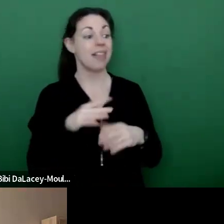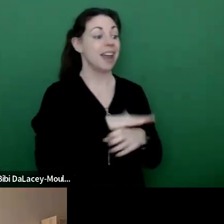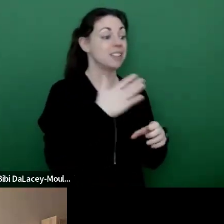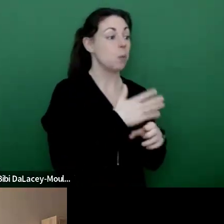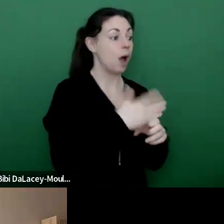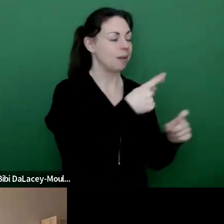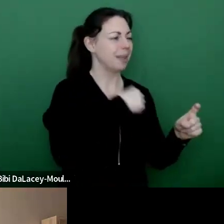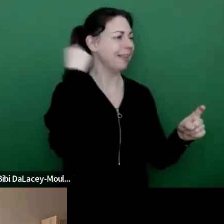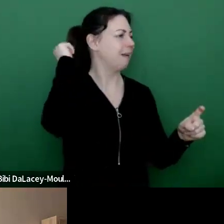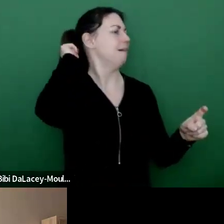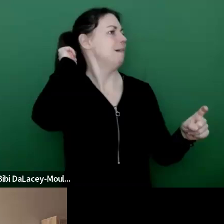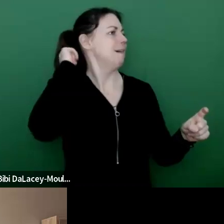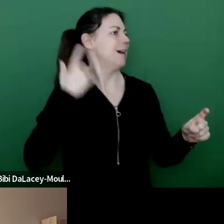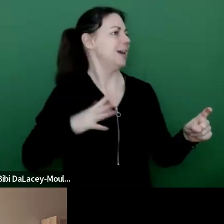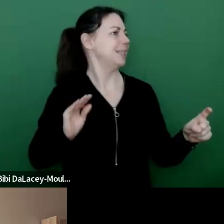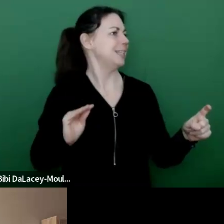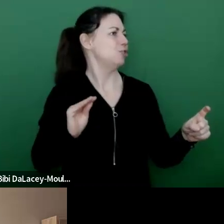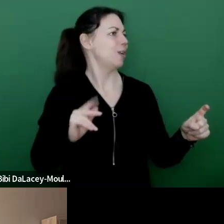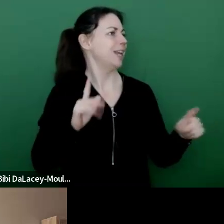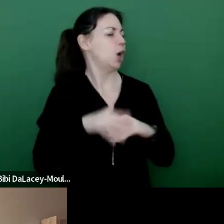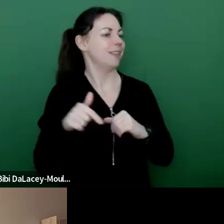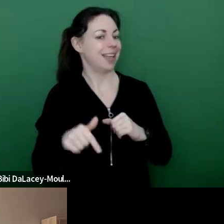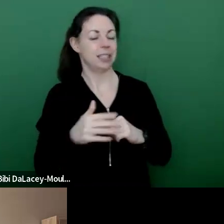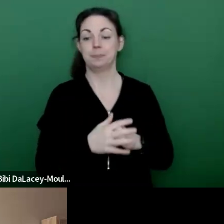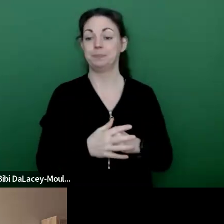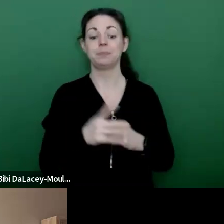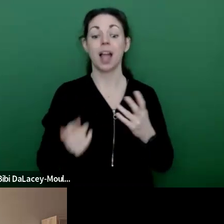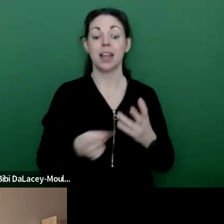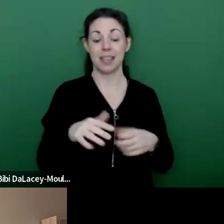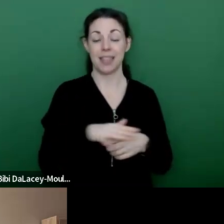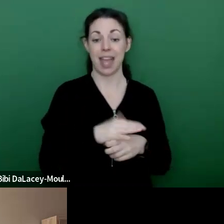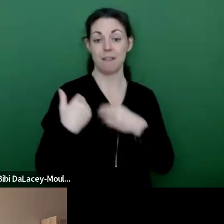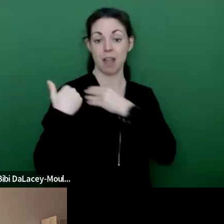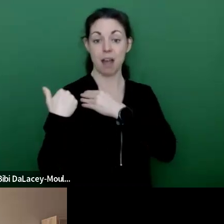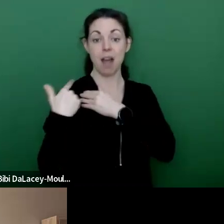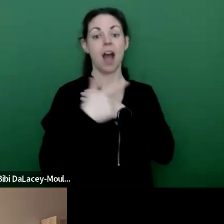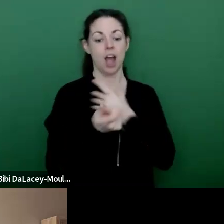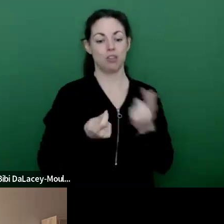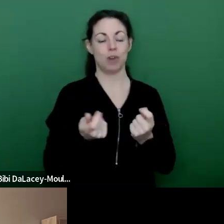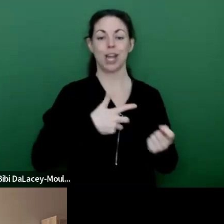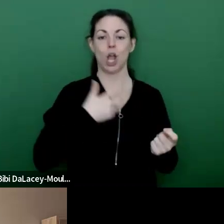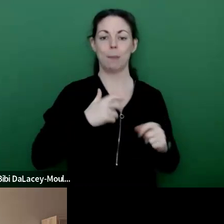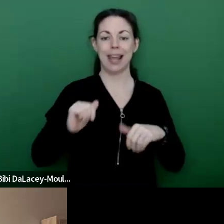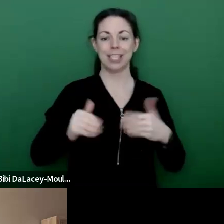another area of work I do is, I run a complaints service. So I'm not the only investigator now, I have a wonderful colleague of mine